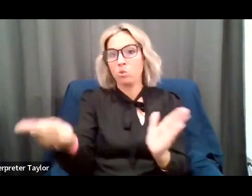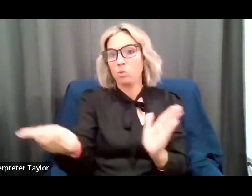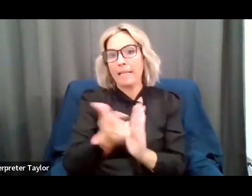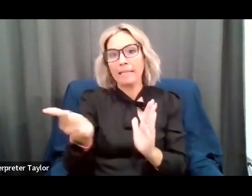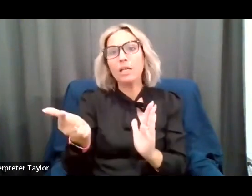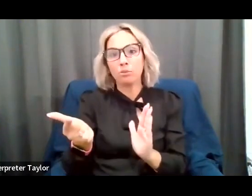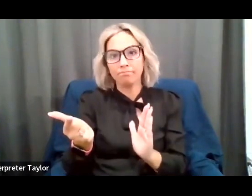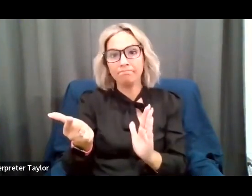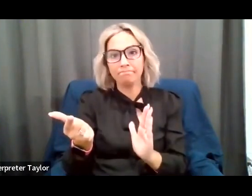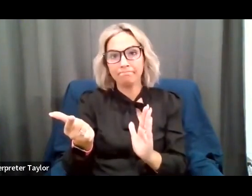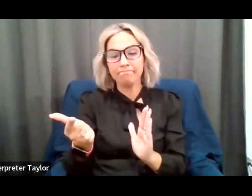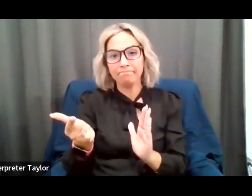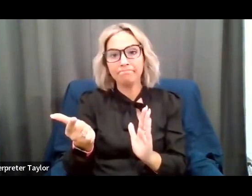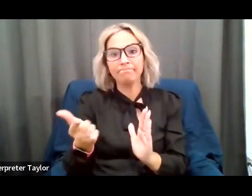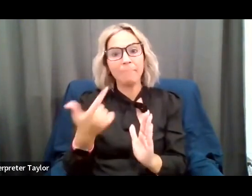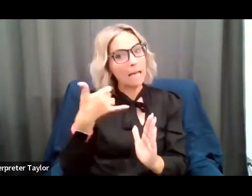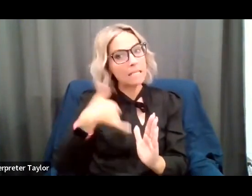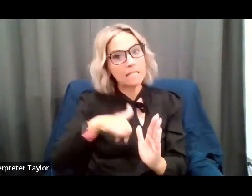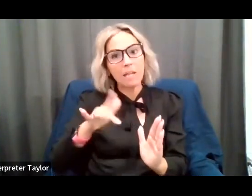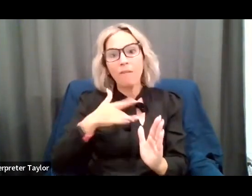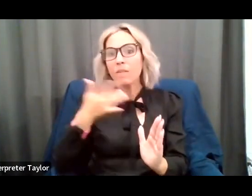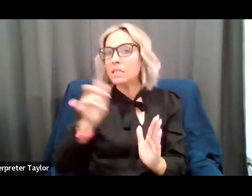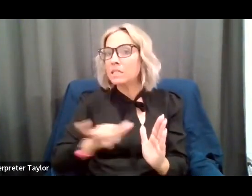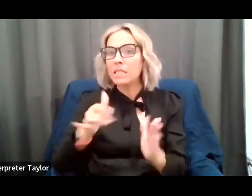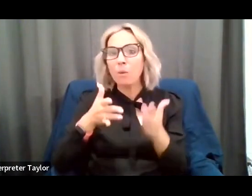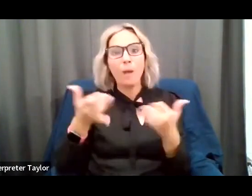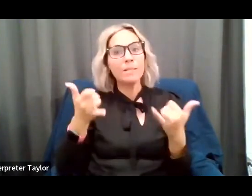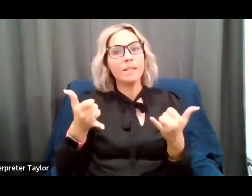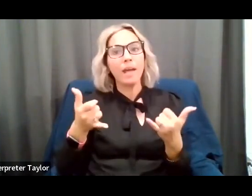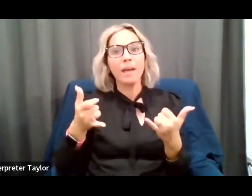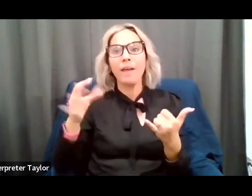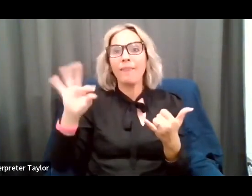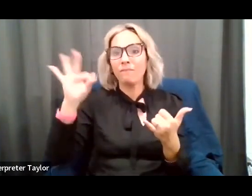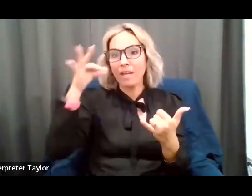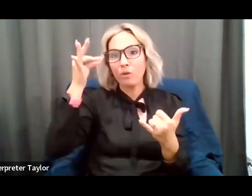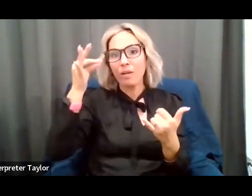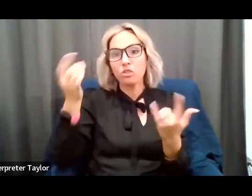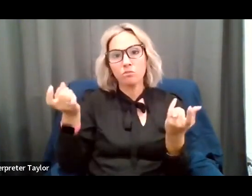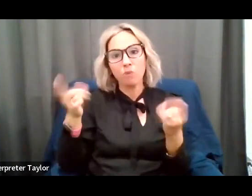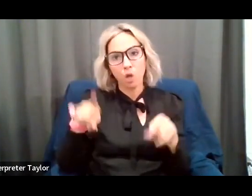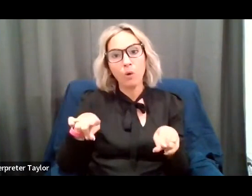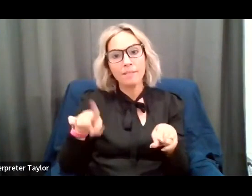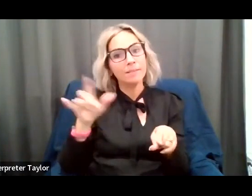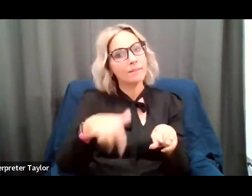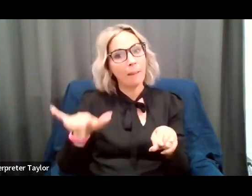I still feel the same way today. The Federation still has that same stance today